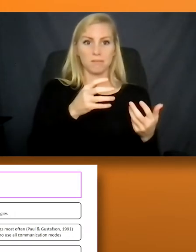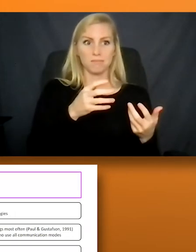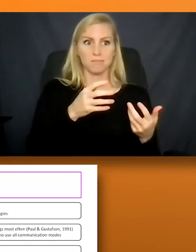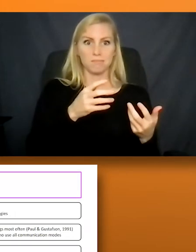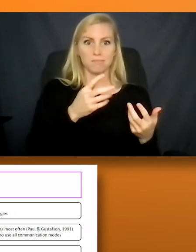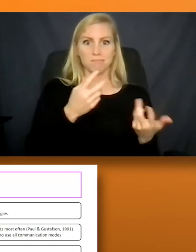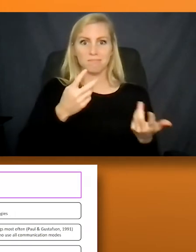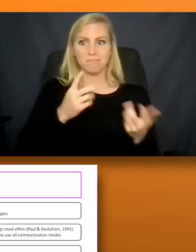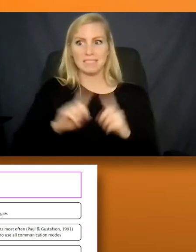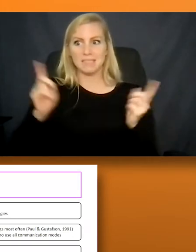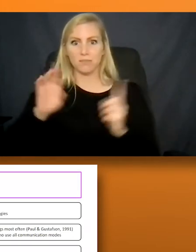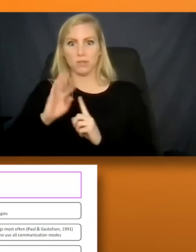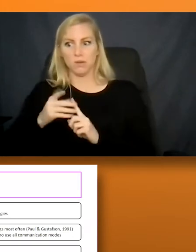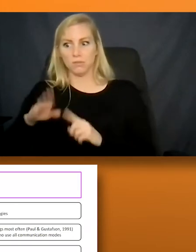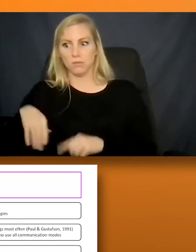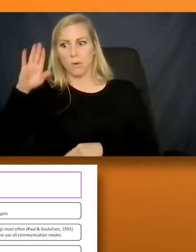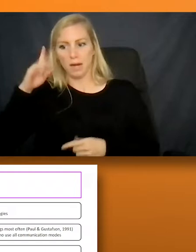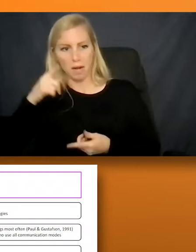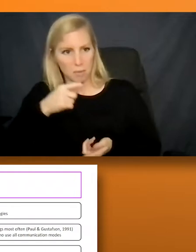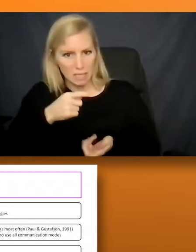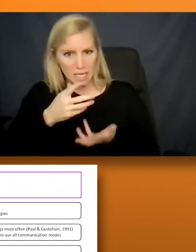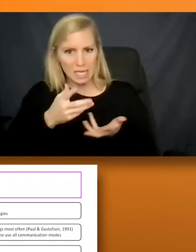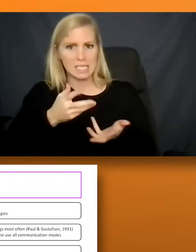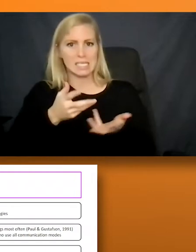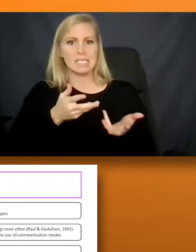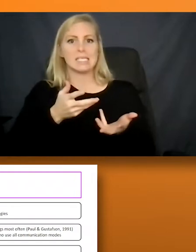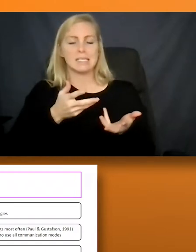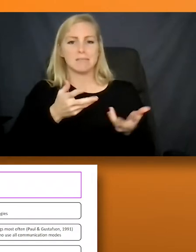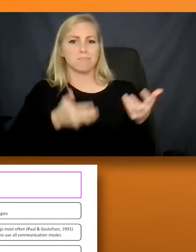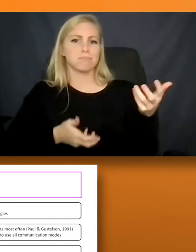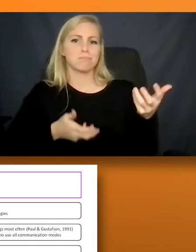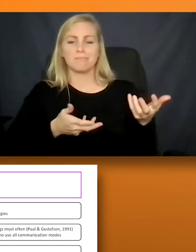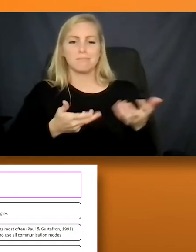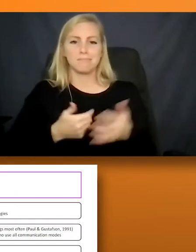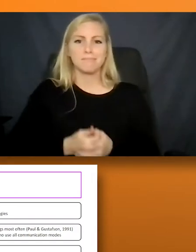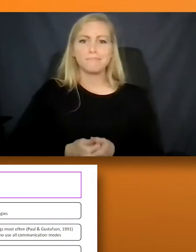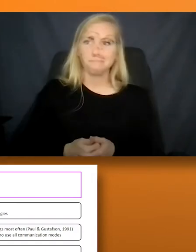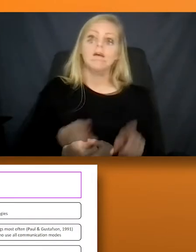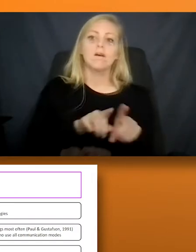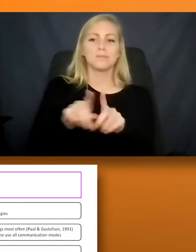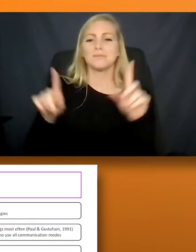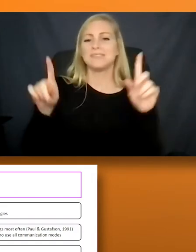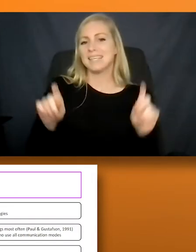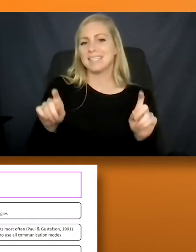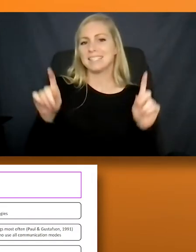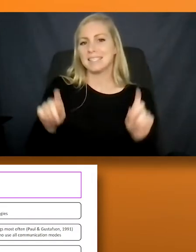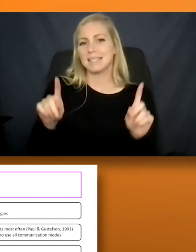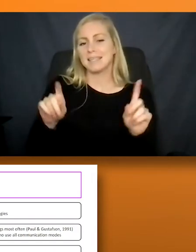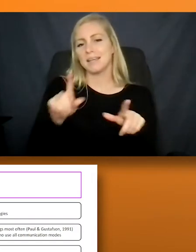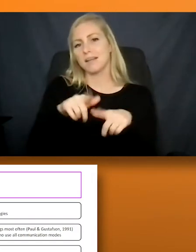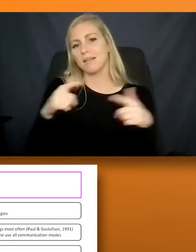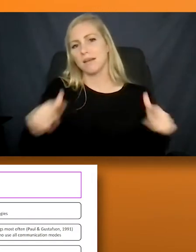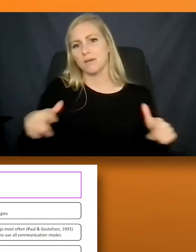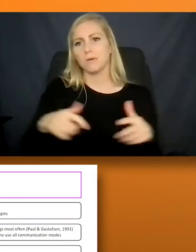you also might see issues in figurative language. And then also we have issues with testing languages.